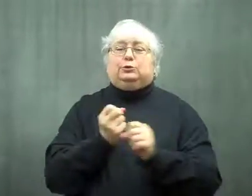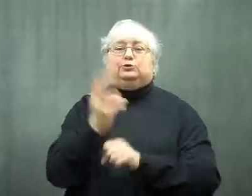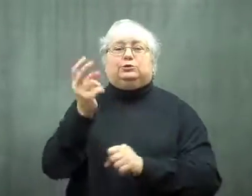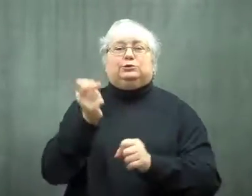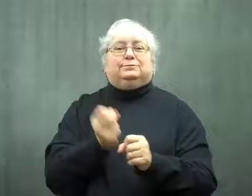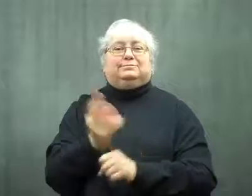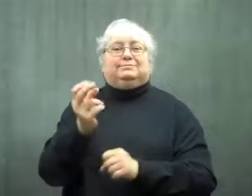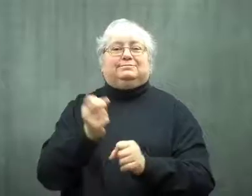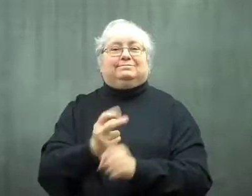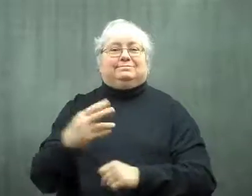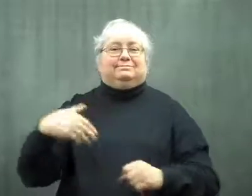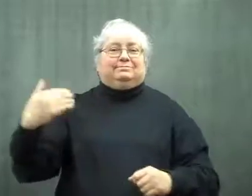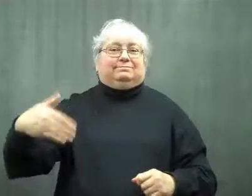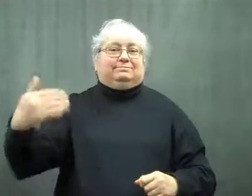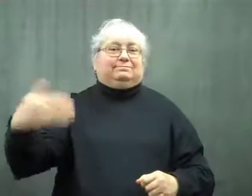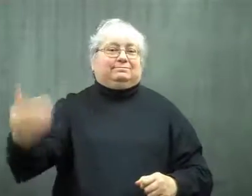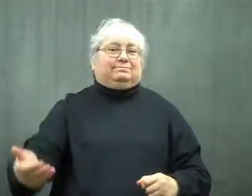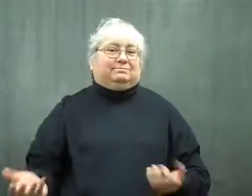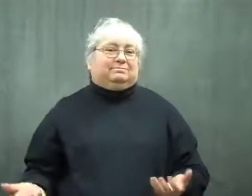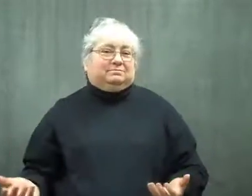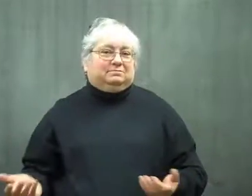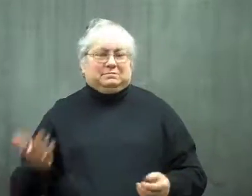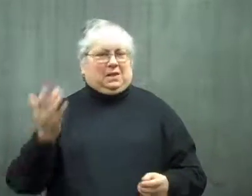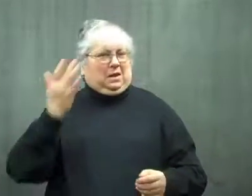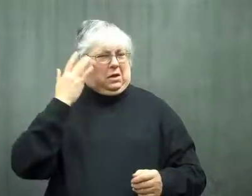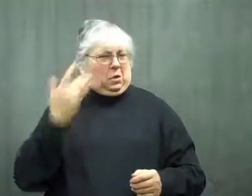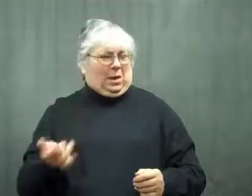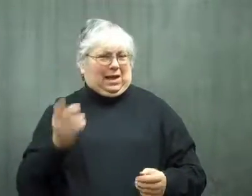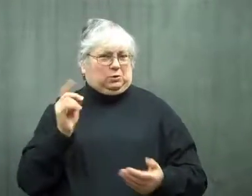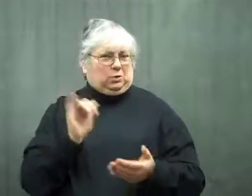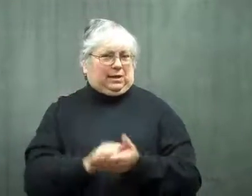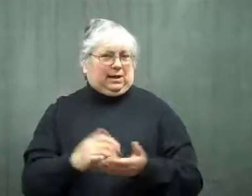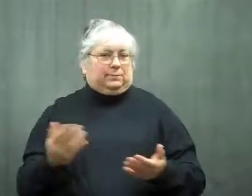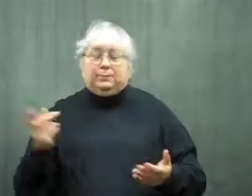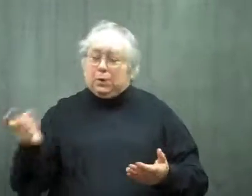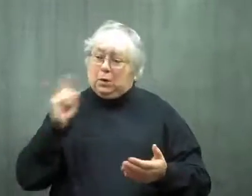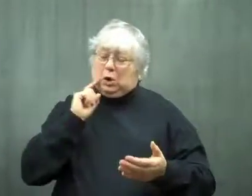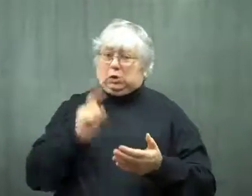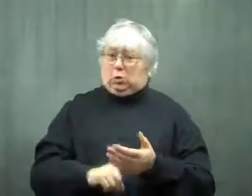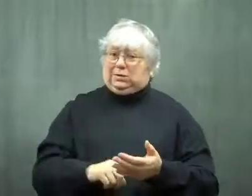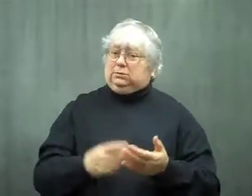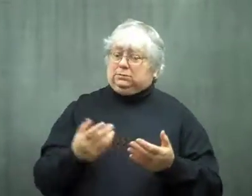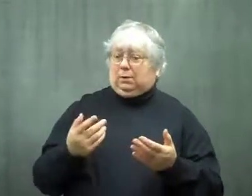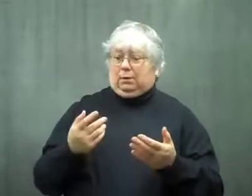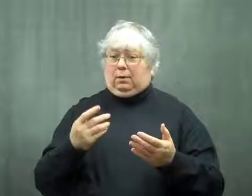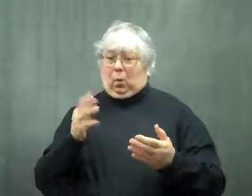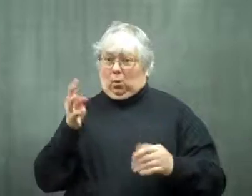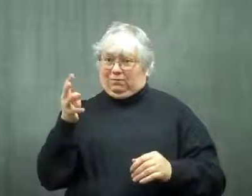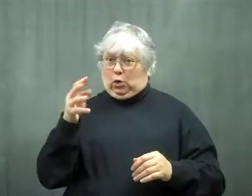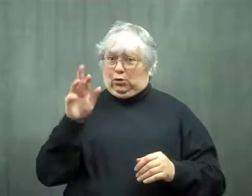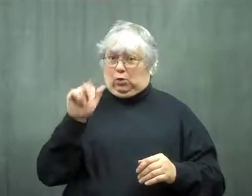It should be done every two years thereafter.